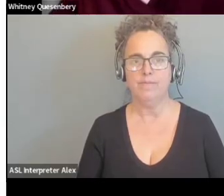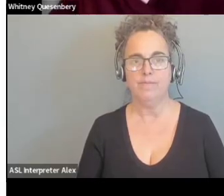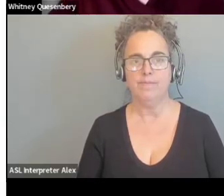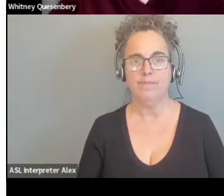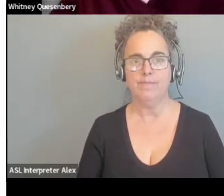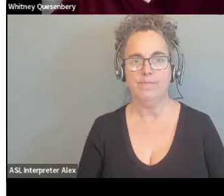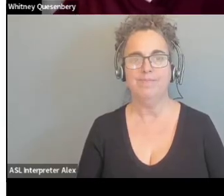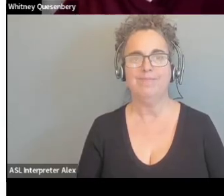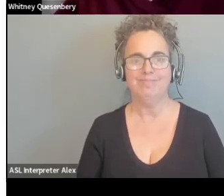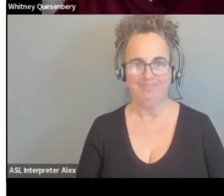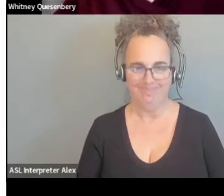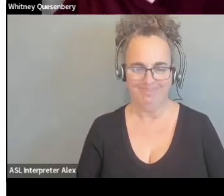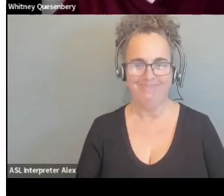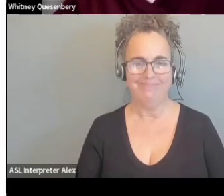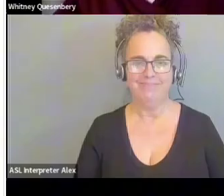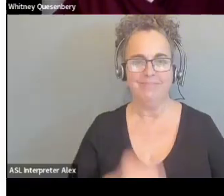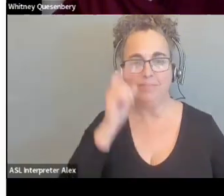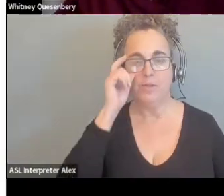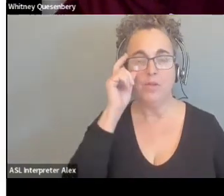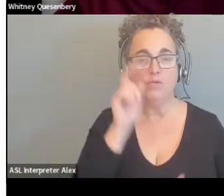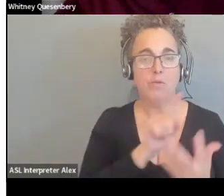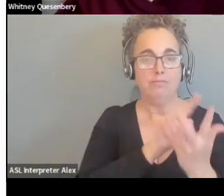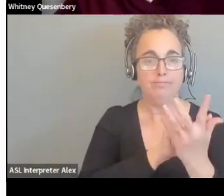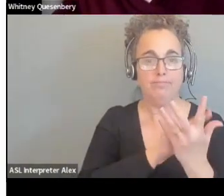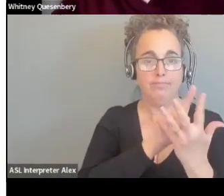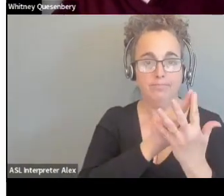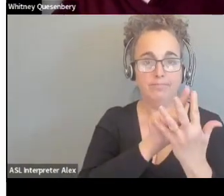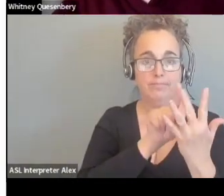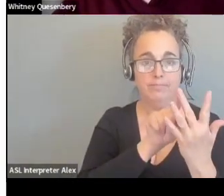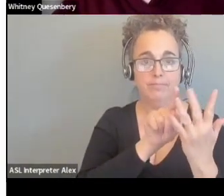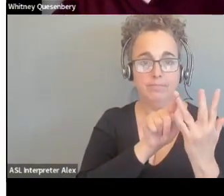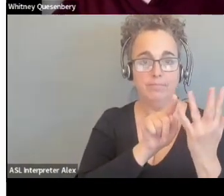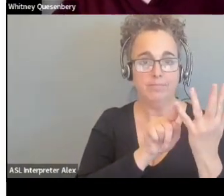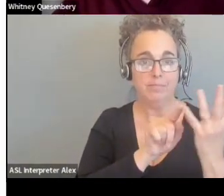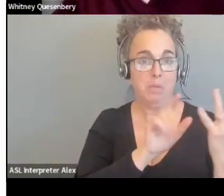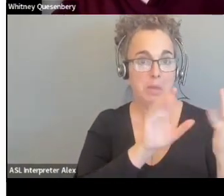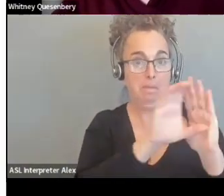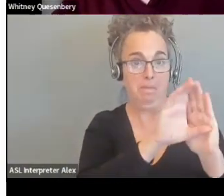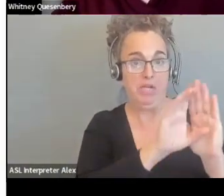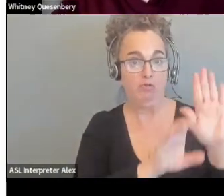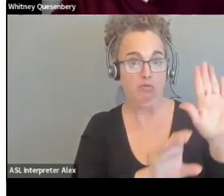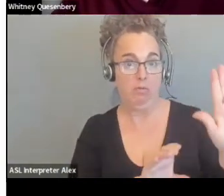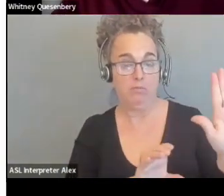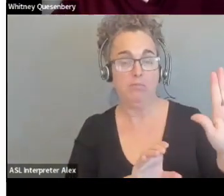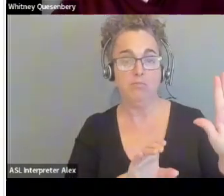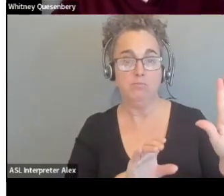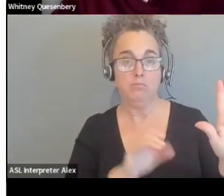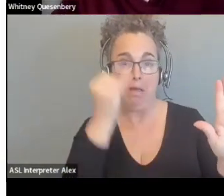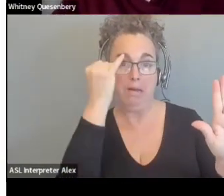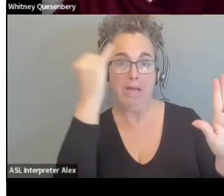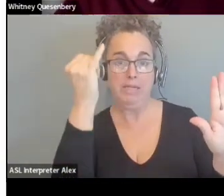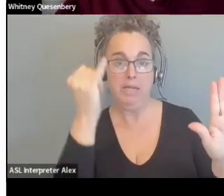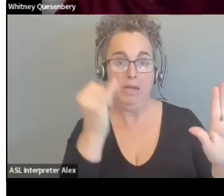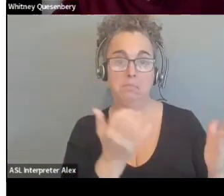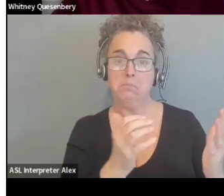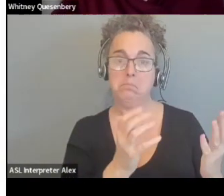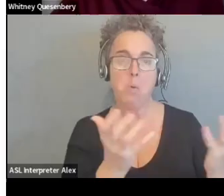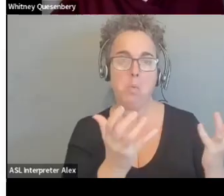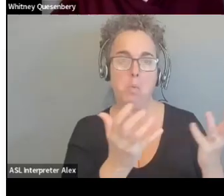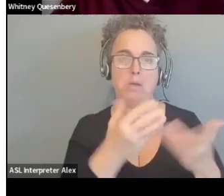So all of these help us get a picture of the kinds of things that, that affect Leah, but they don't spell it out